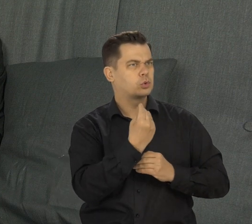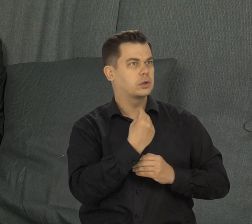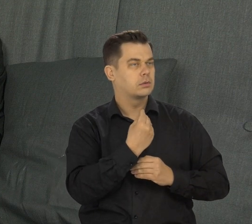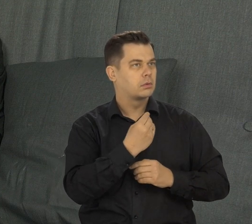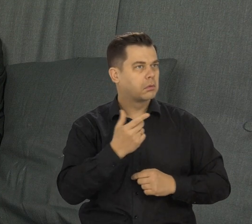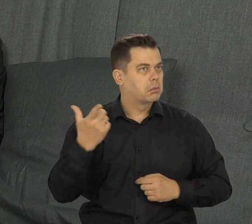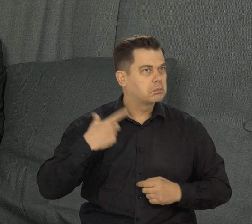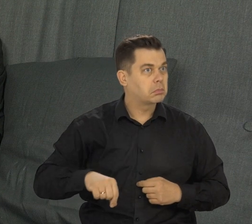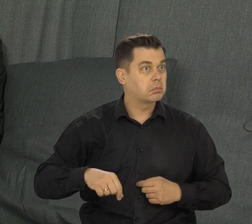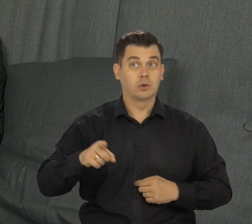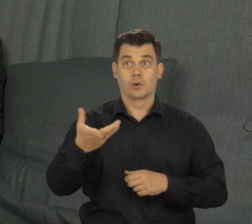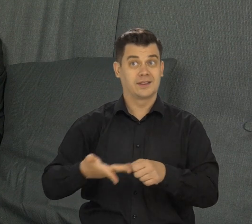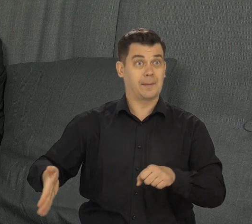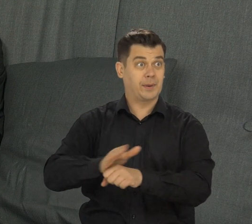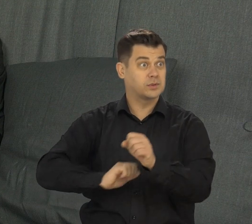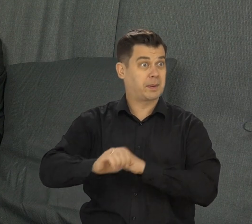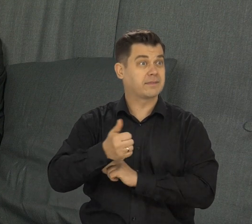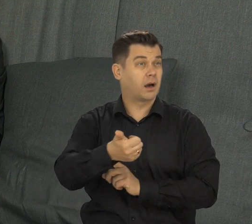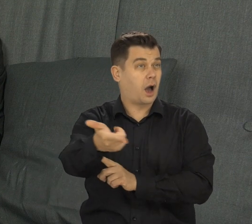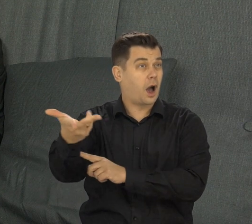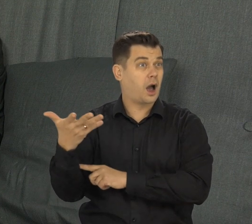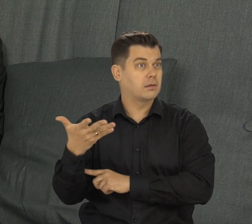That among all groups of people with disabilities,